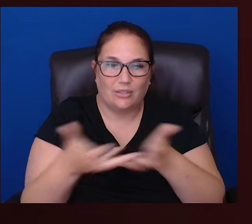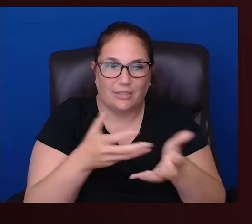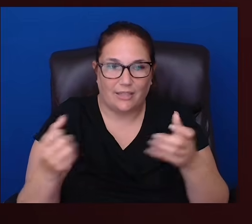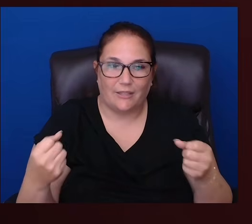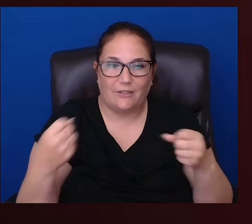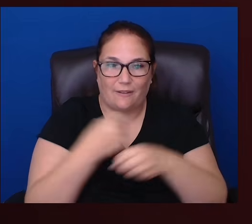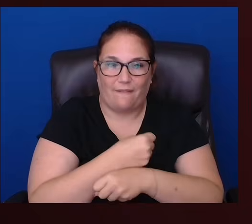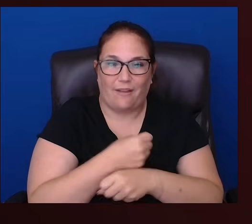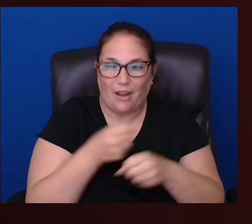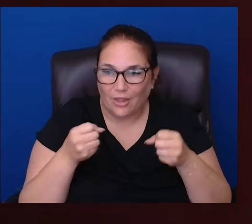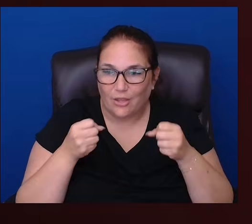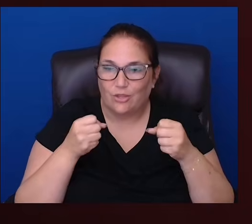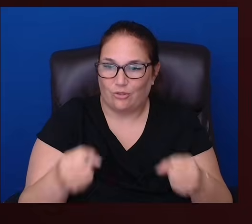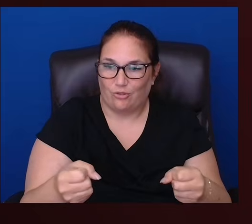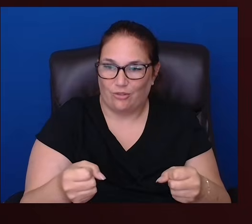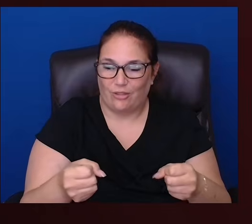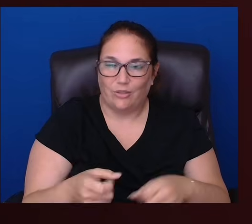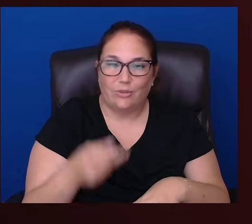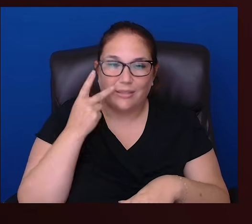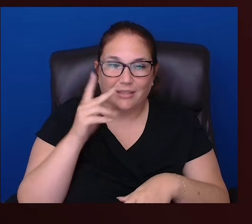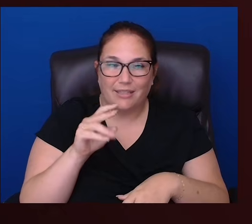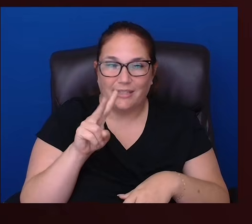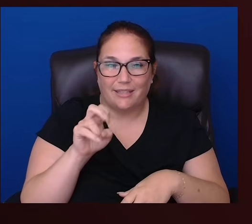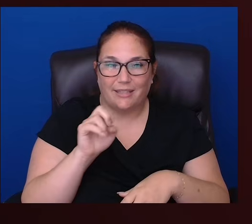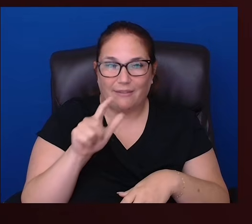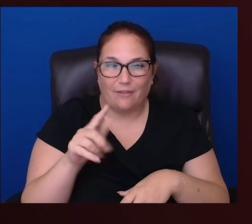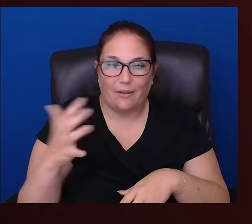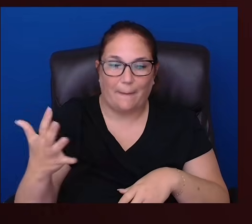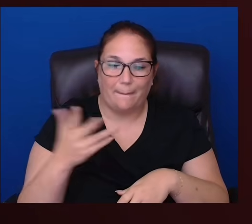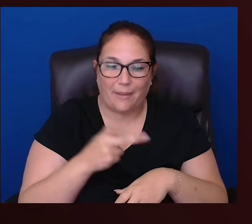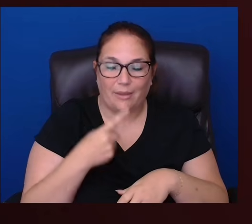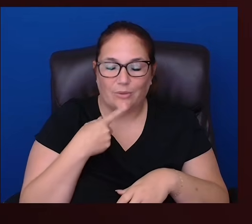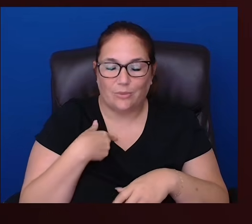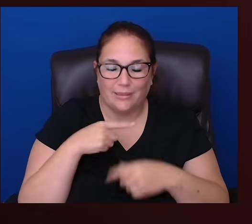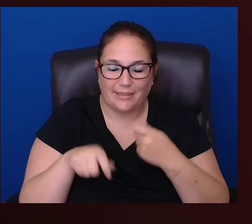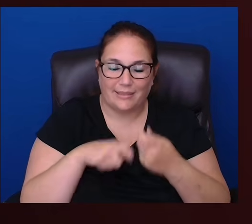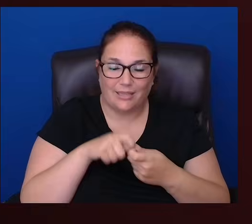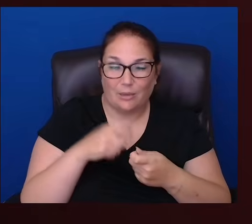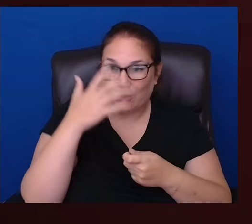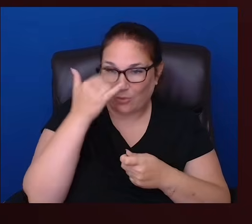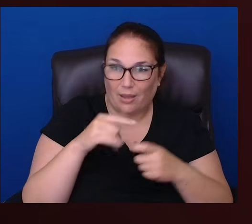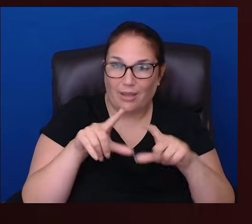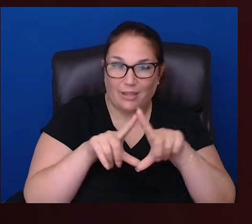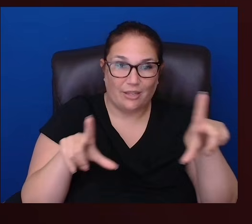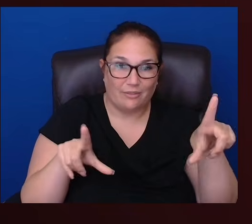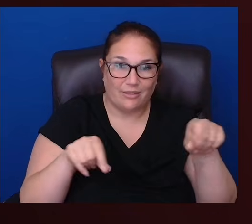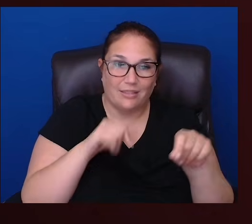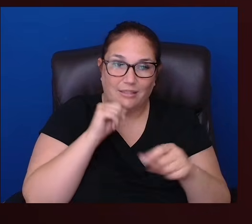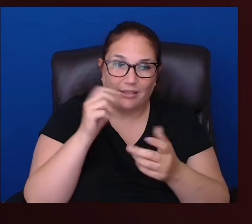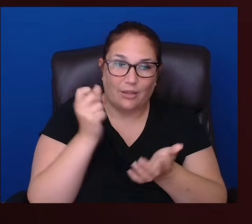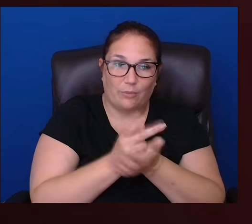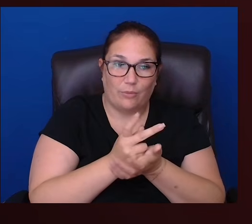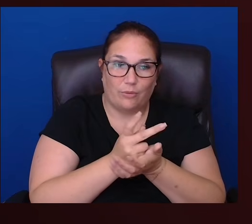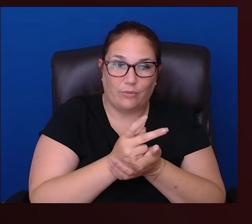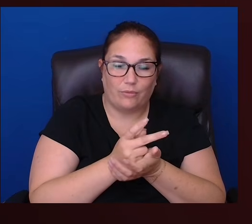and you can see that eval has come back and told me exactly why that receipt's not approved. It was mild violence.